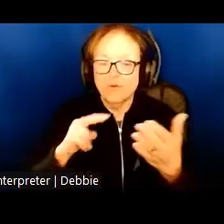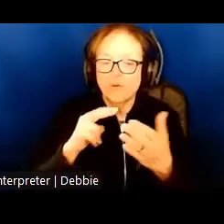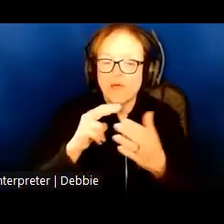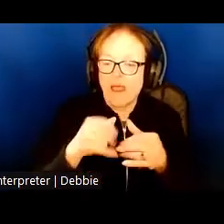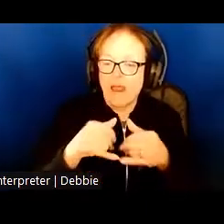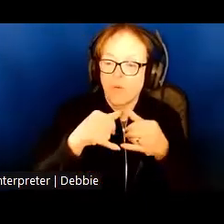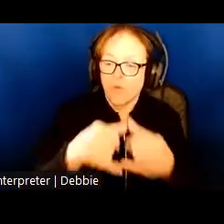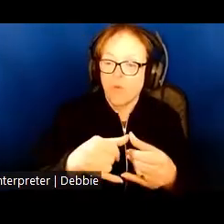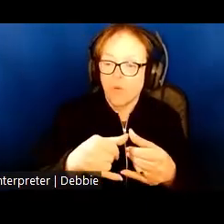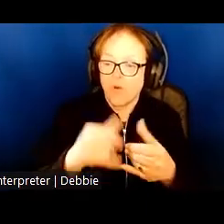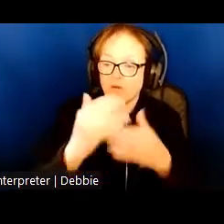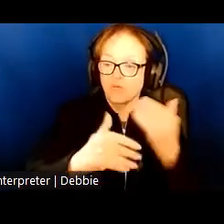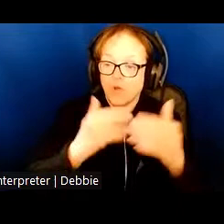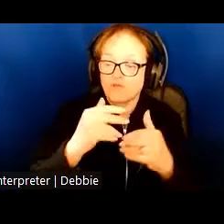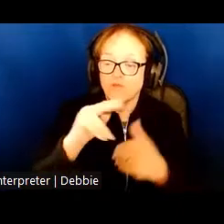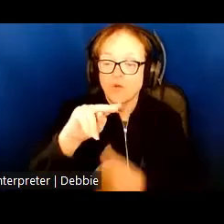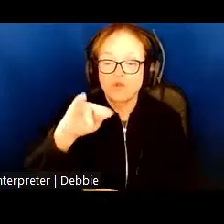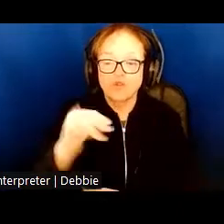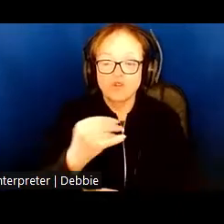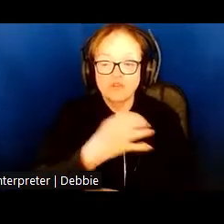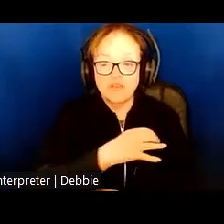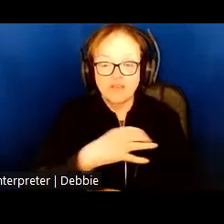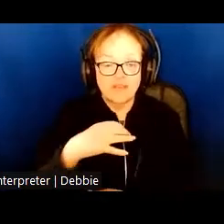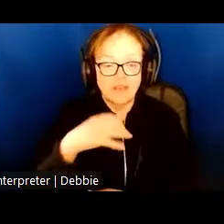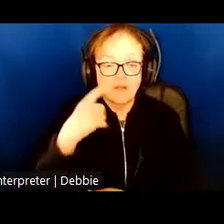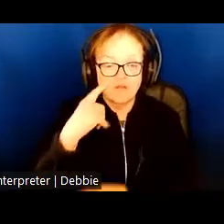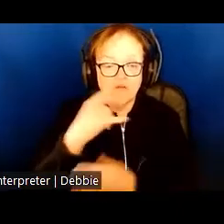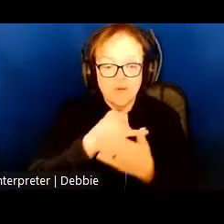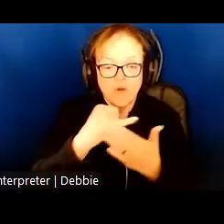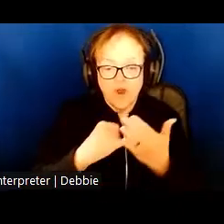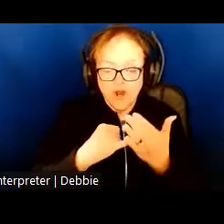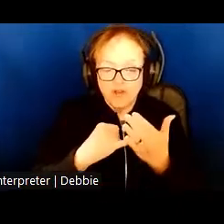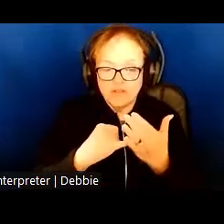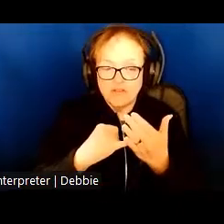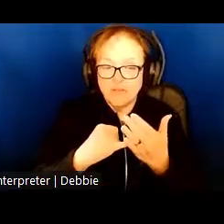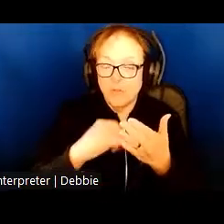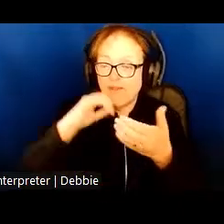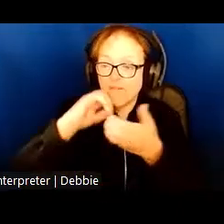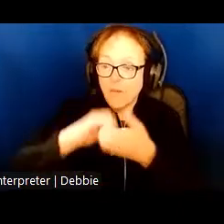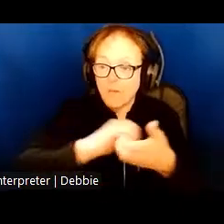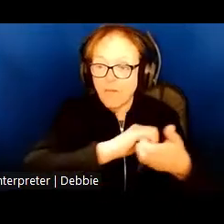Council on the Arts through an ongoing partnership. I am also very happy to be joined today by